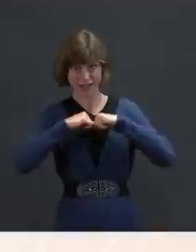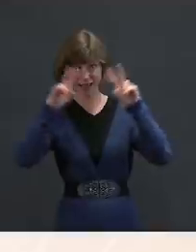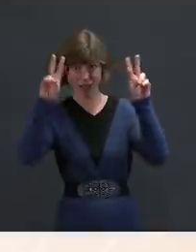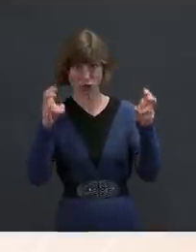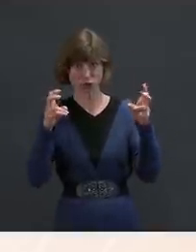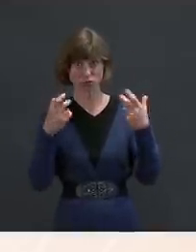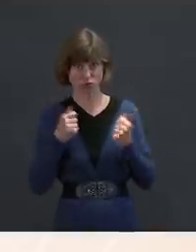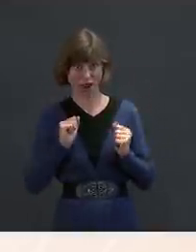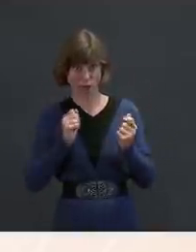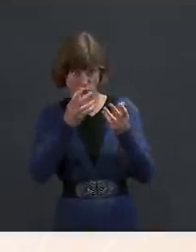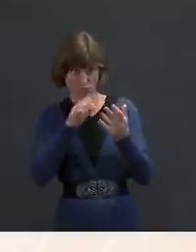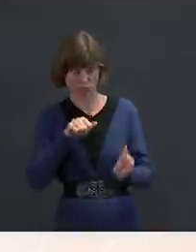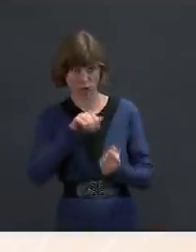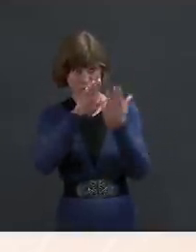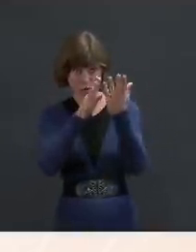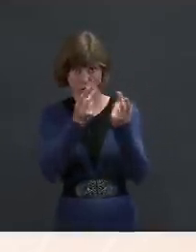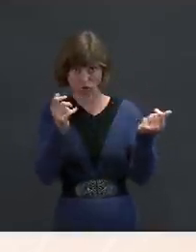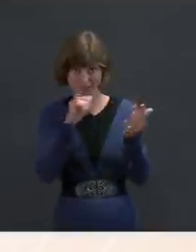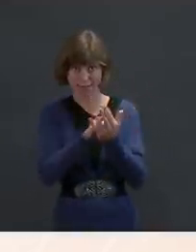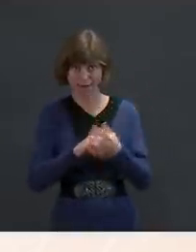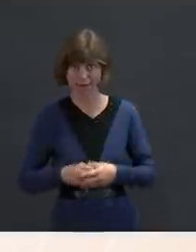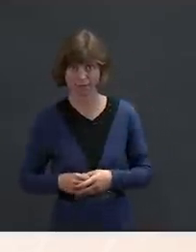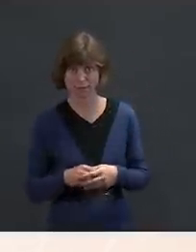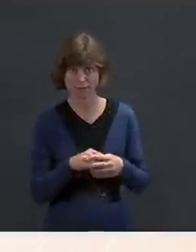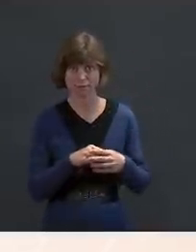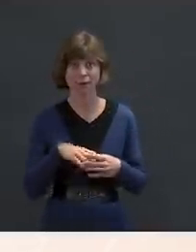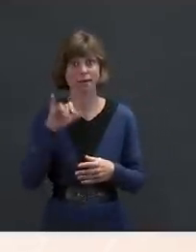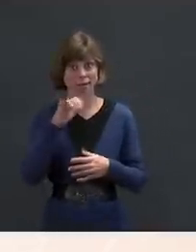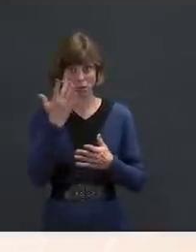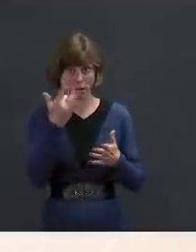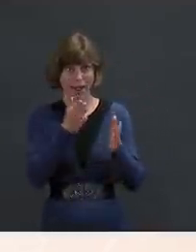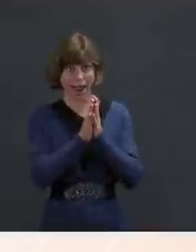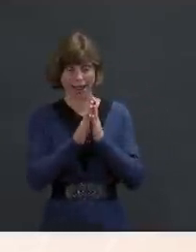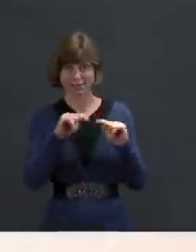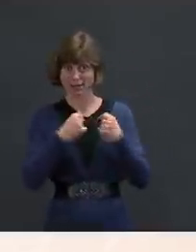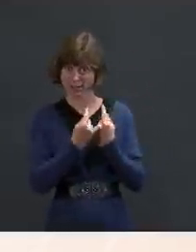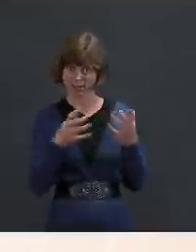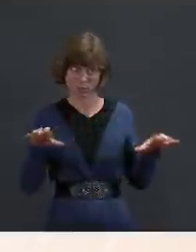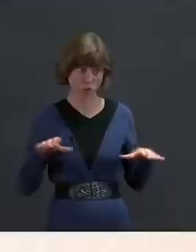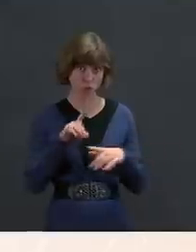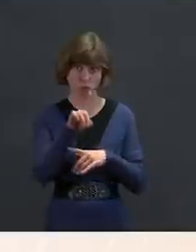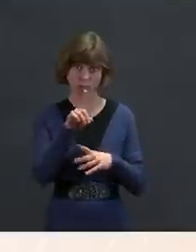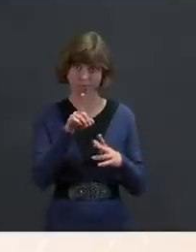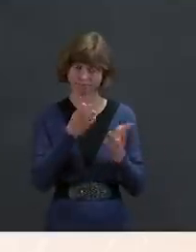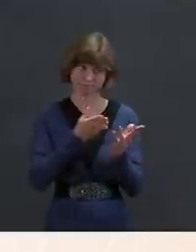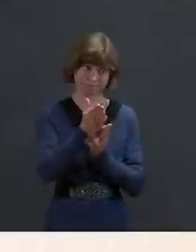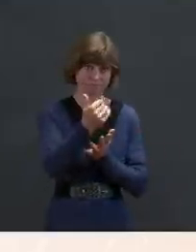That's why he asked his team to conduct a full review and why we'll look at that before we put new policies in place.